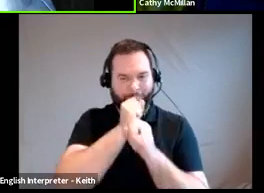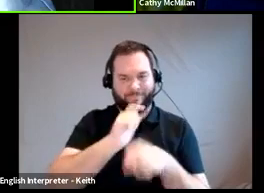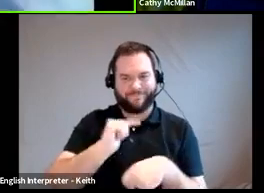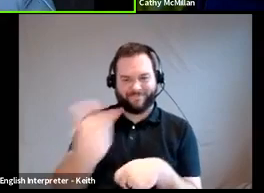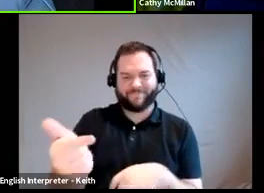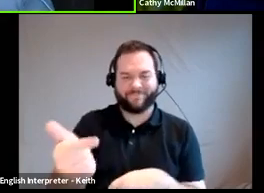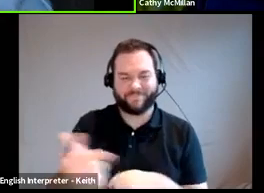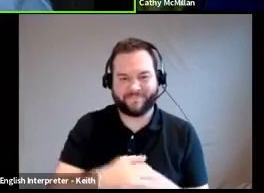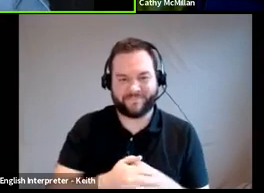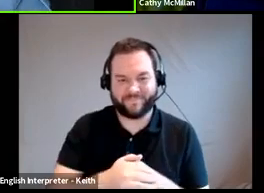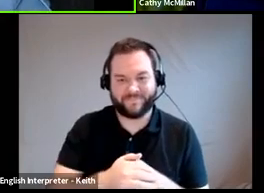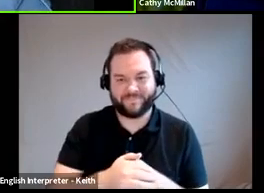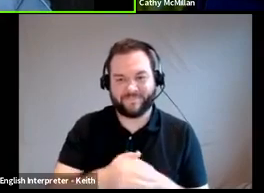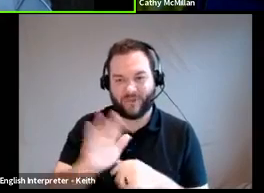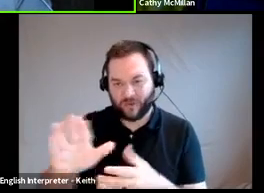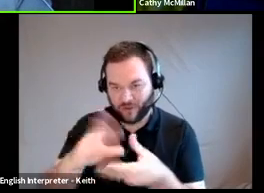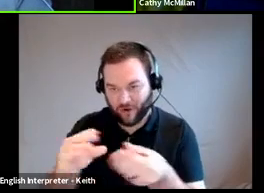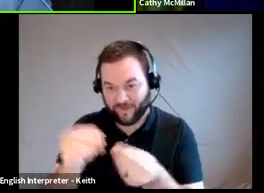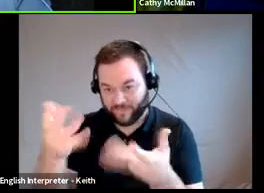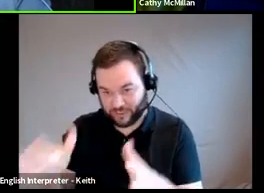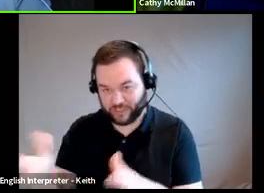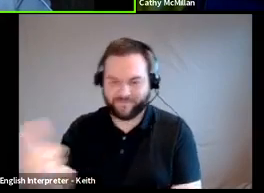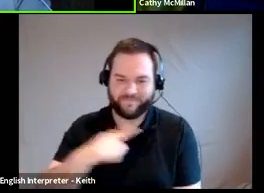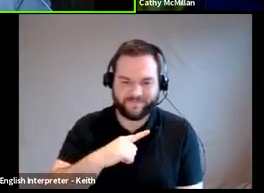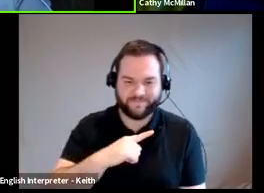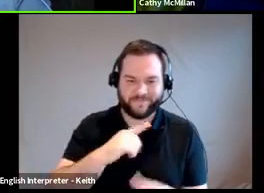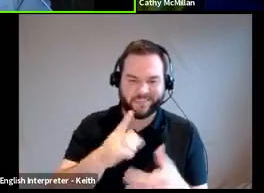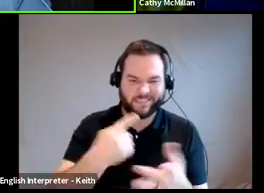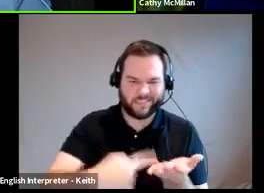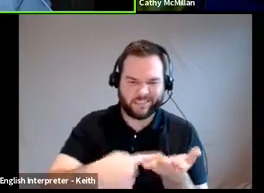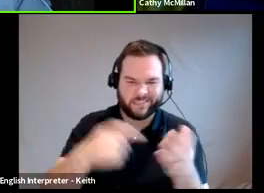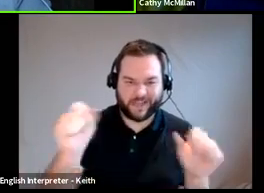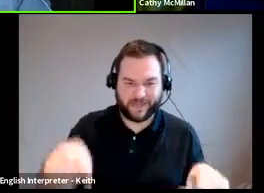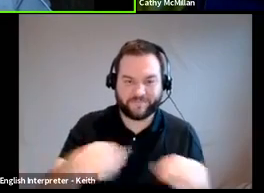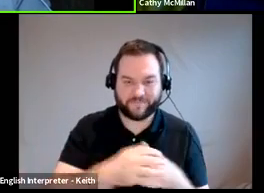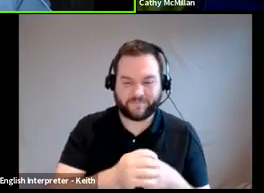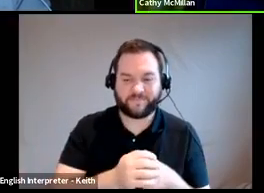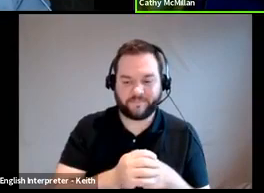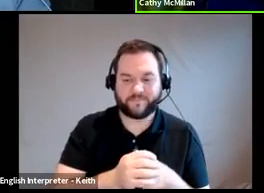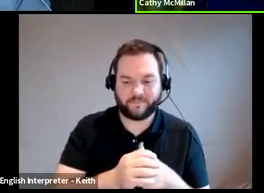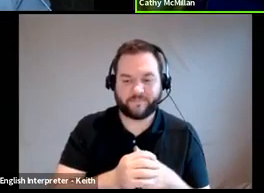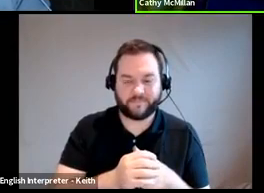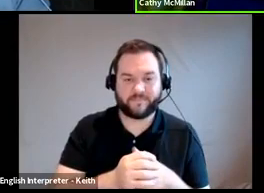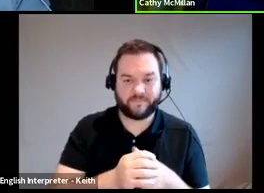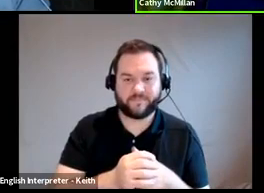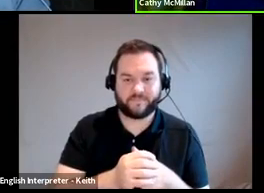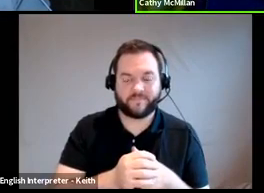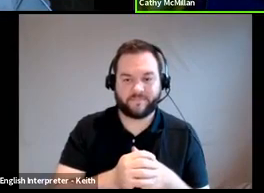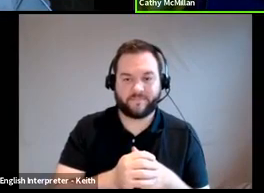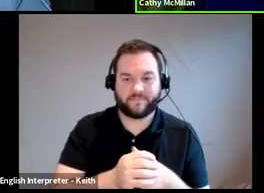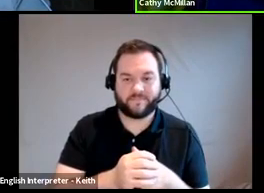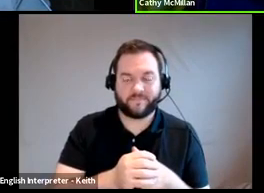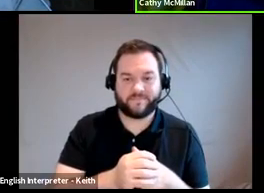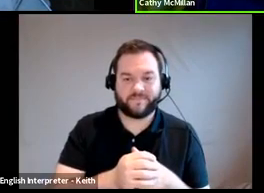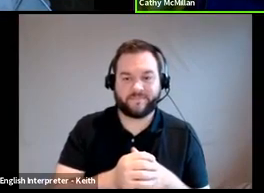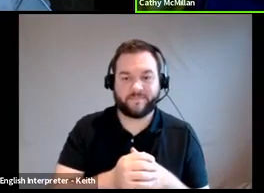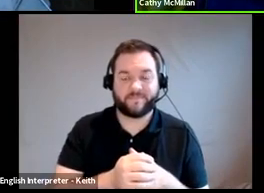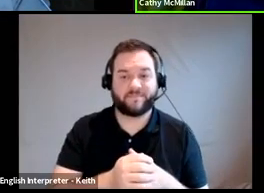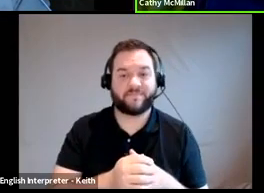until you are. e, are aren't ours e, are aren't are finished with your your your your your your your journey. as well